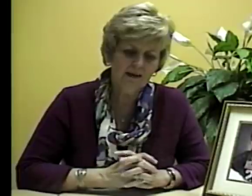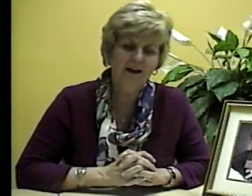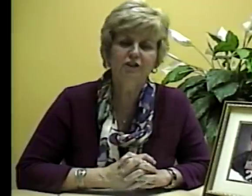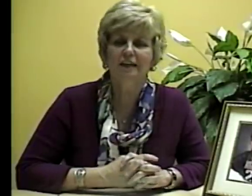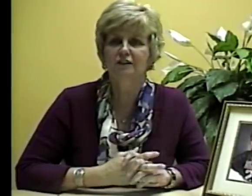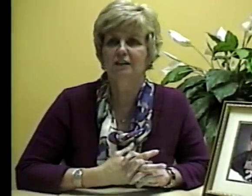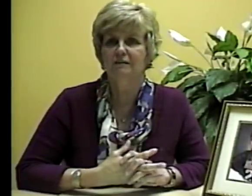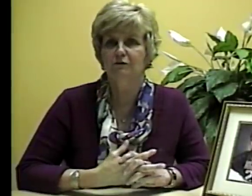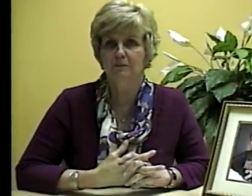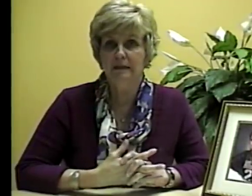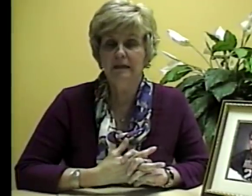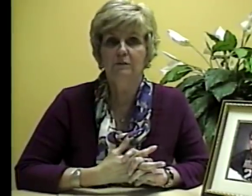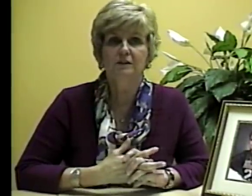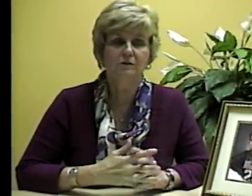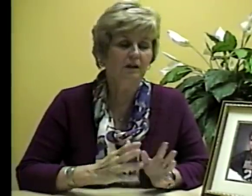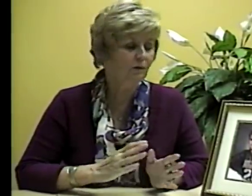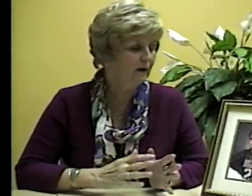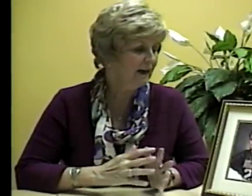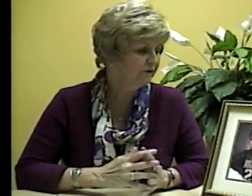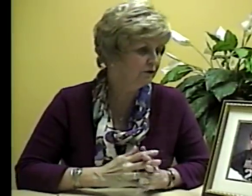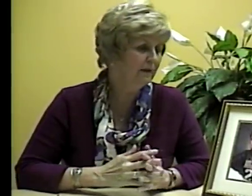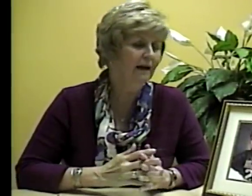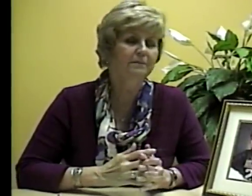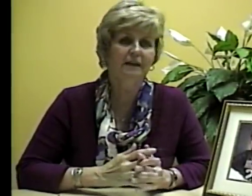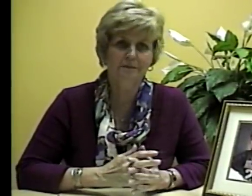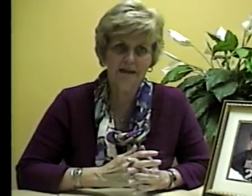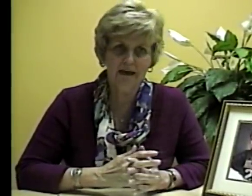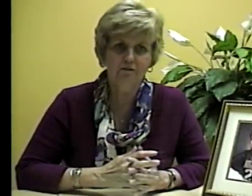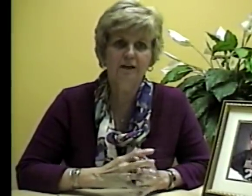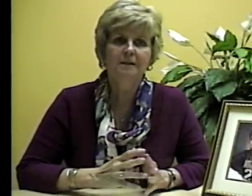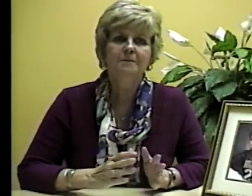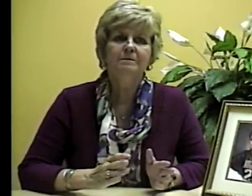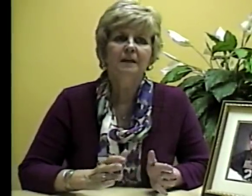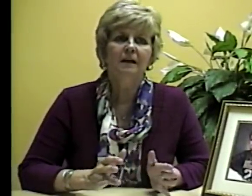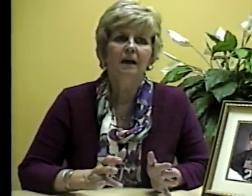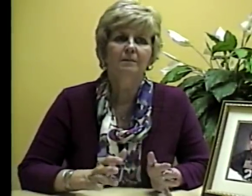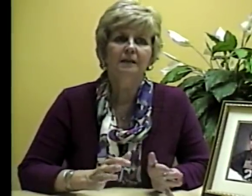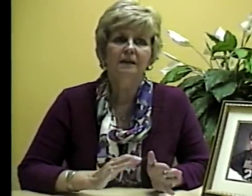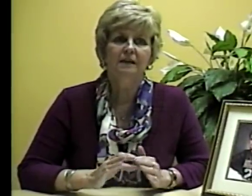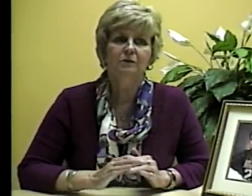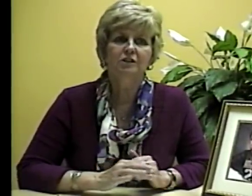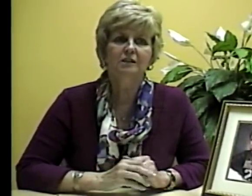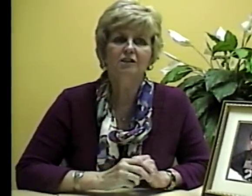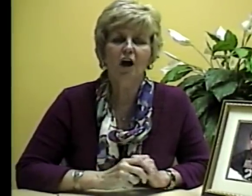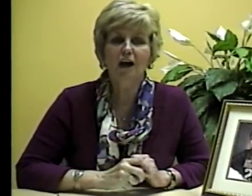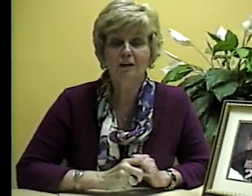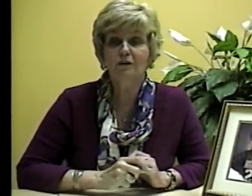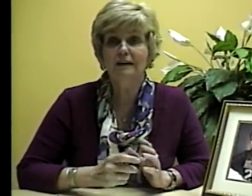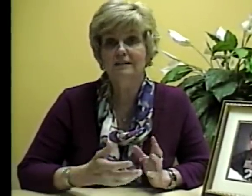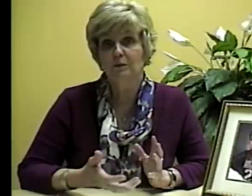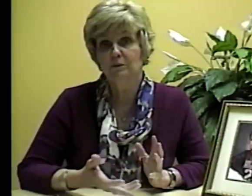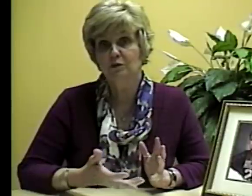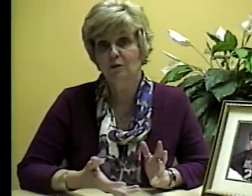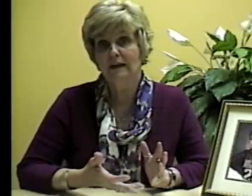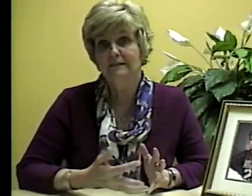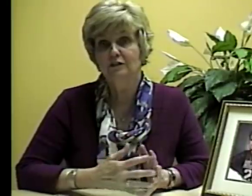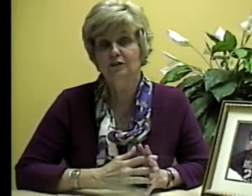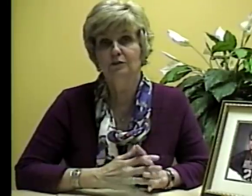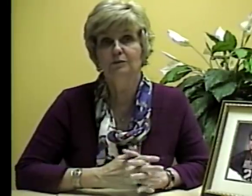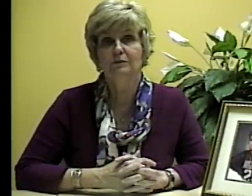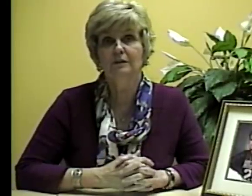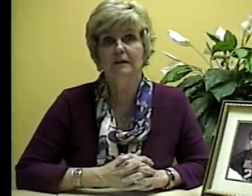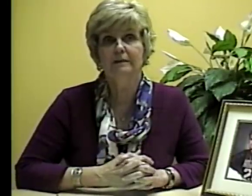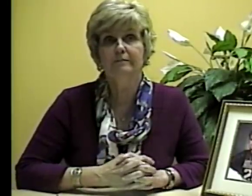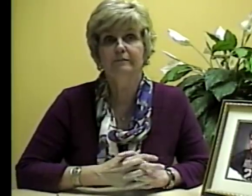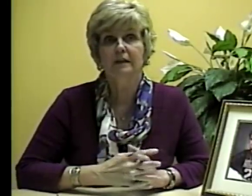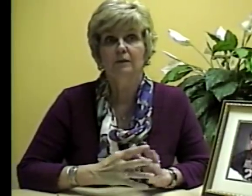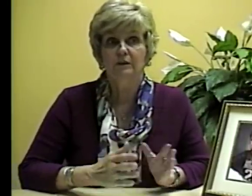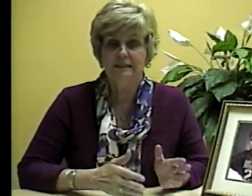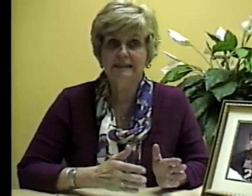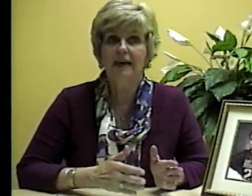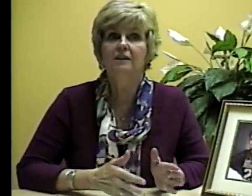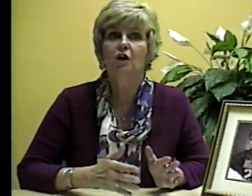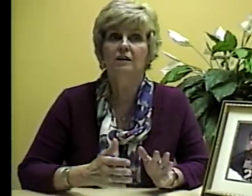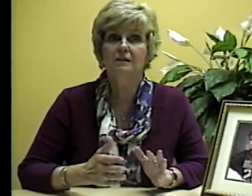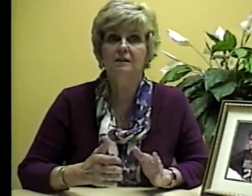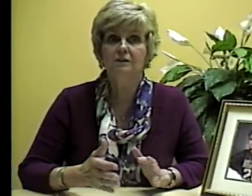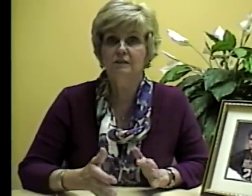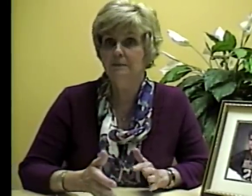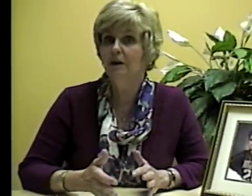life changing for me right after Matt became Deaf, he was a toddler. We decided on using